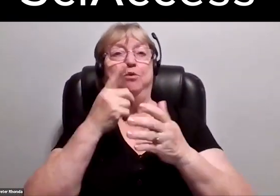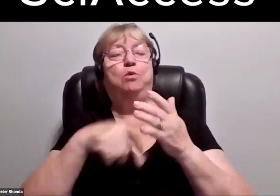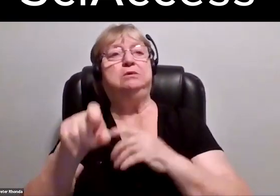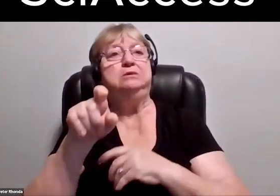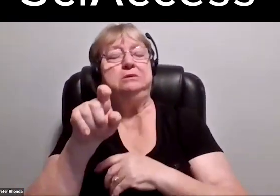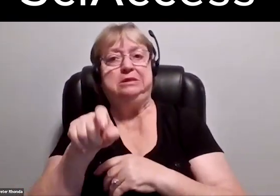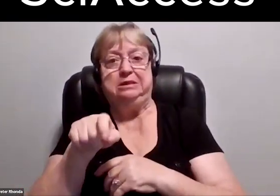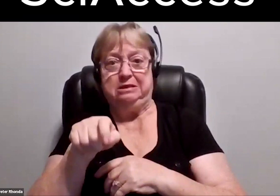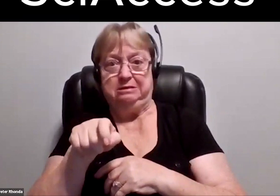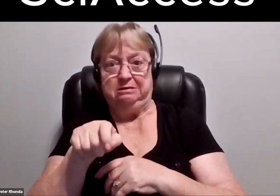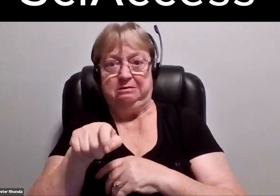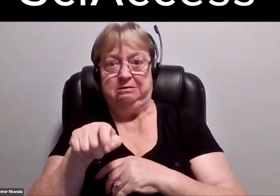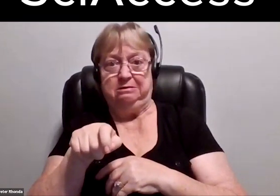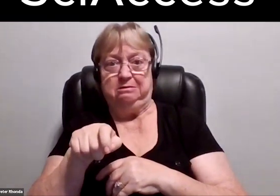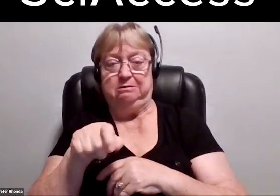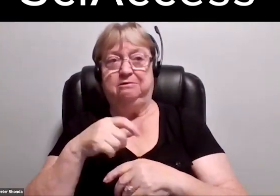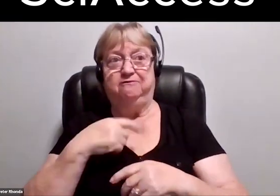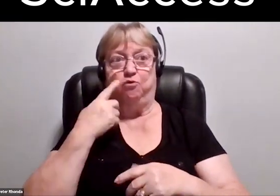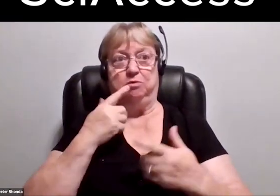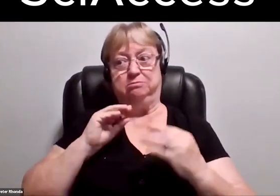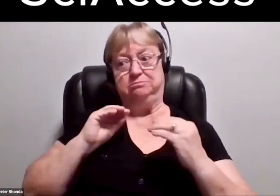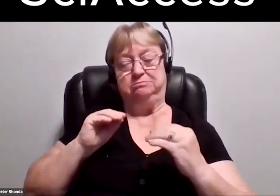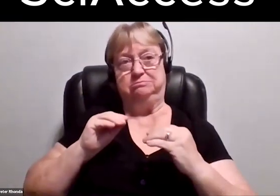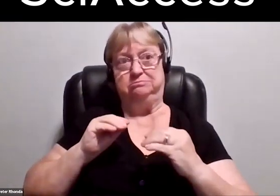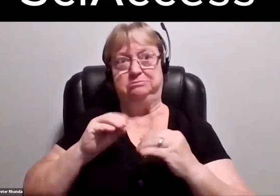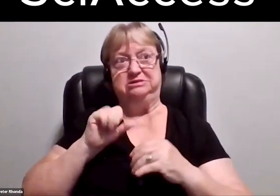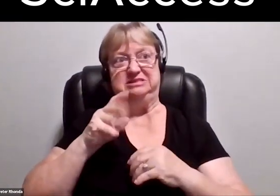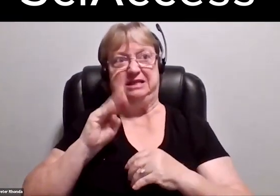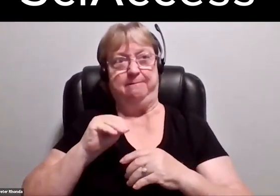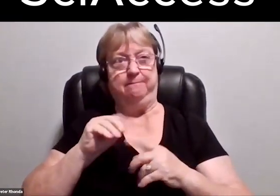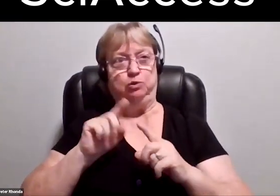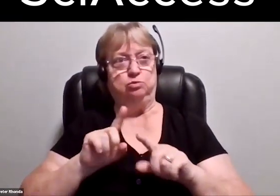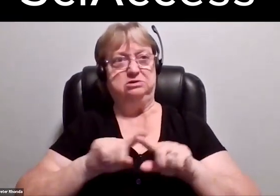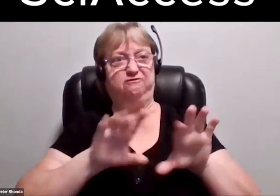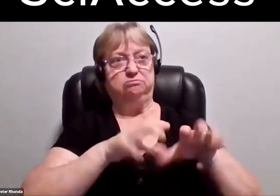in terms of trying to teach STEM to different groups of people, right?